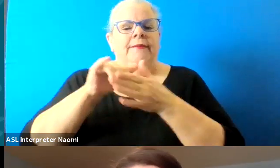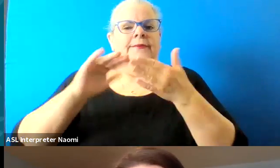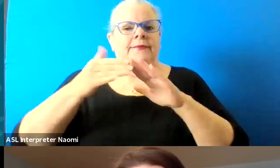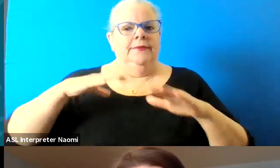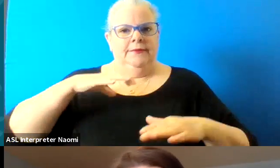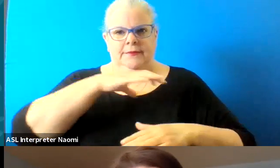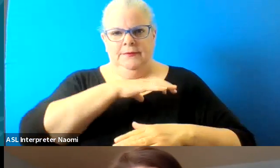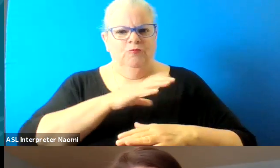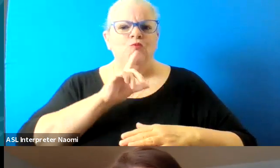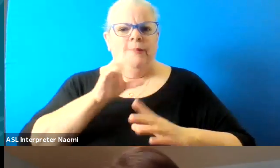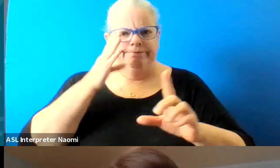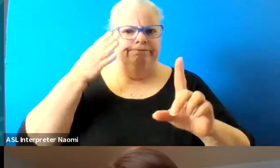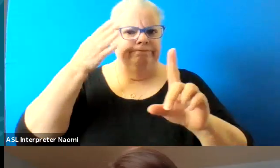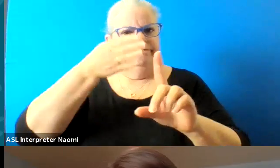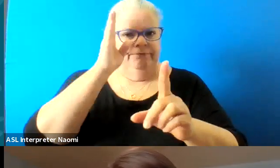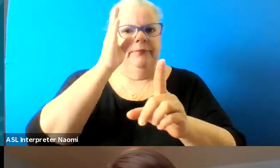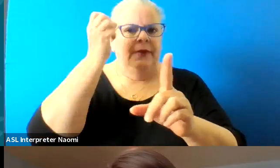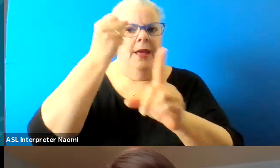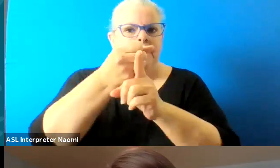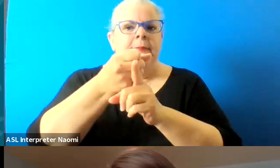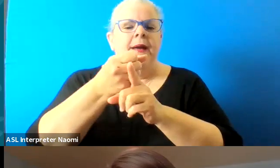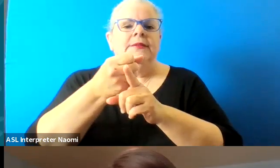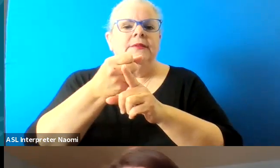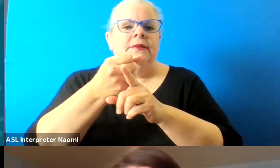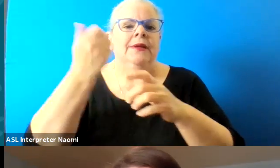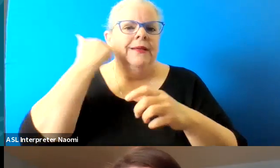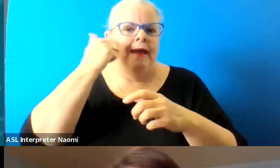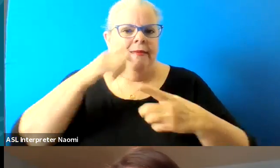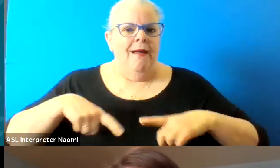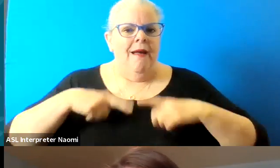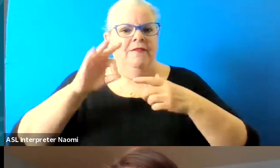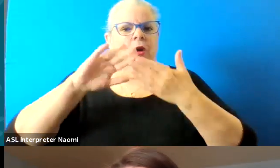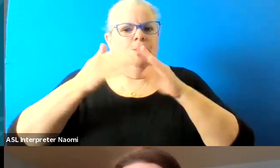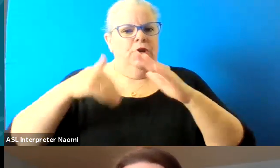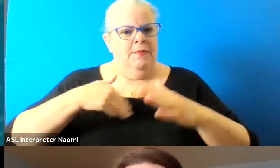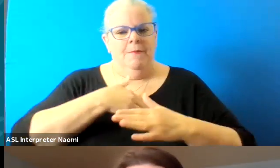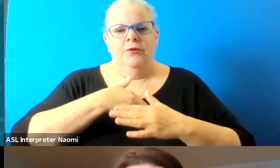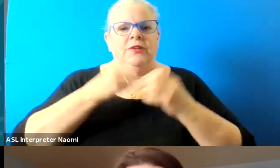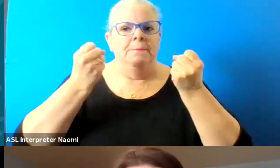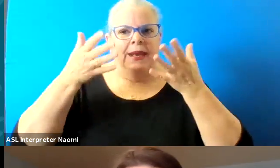directly impacts the daily lives of our community members in many ways, including transportation,